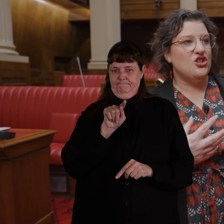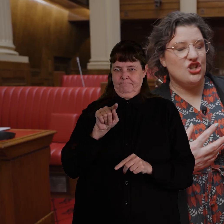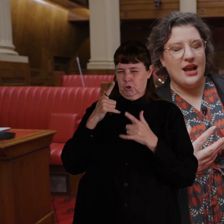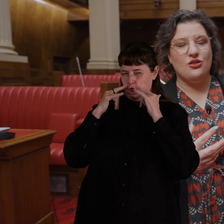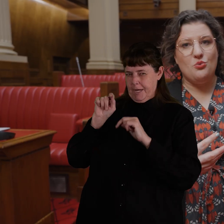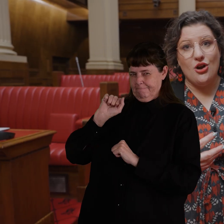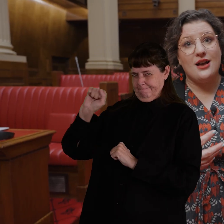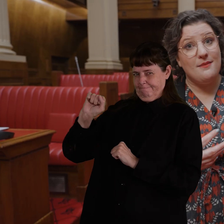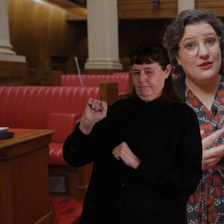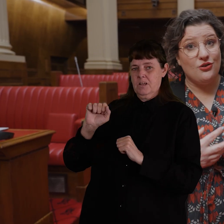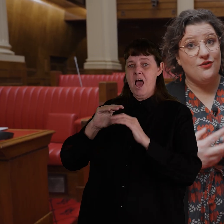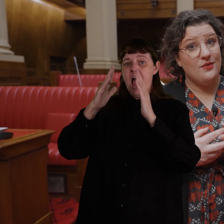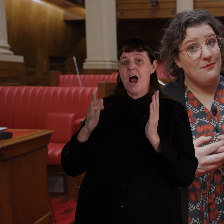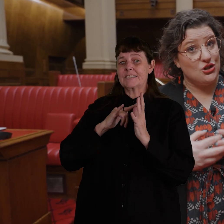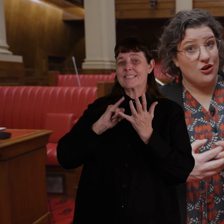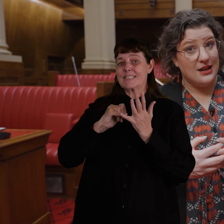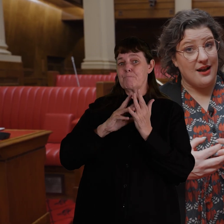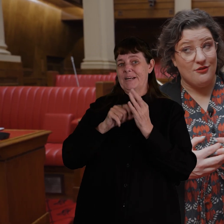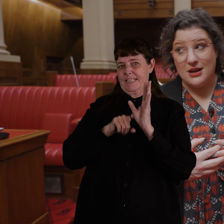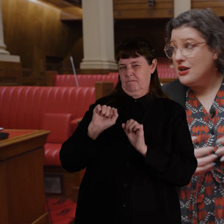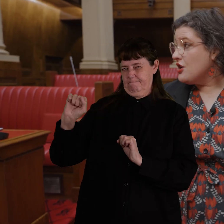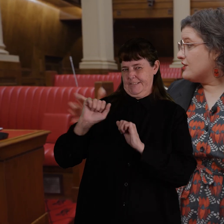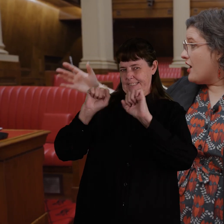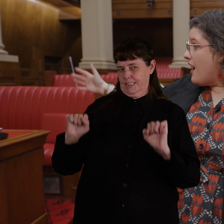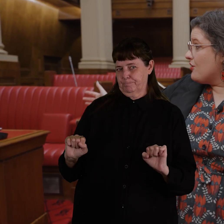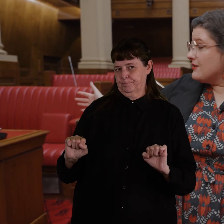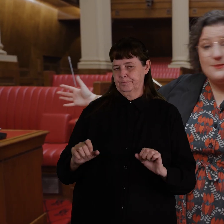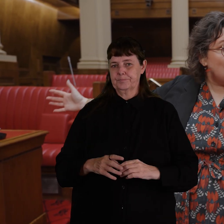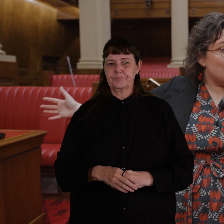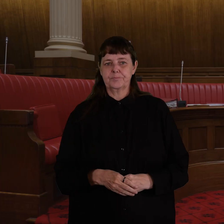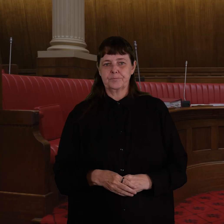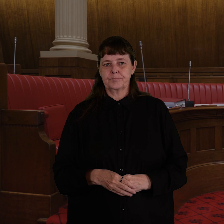They check the work coming through from that majority government. Our crossbench is seated